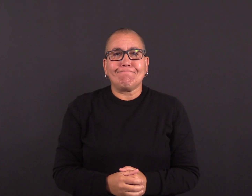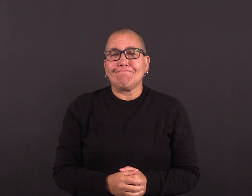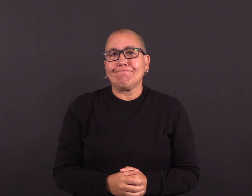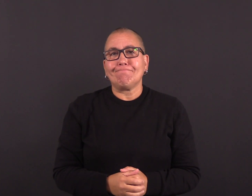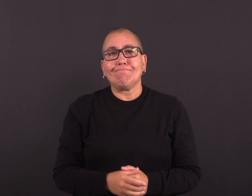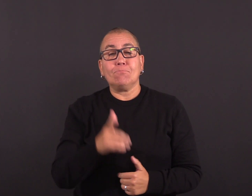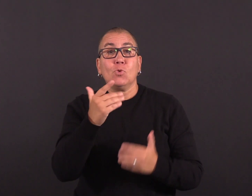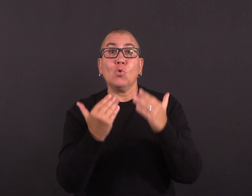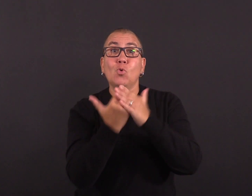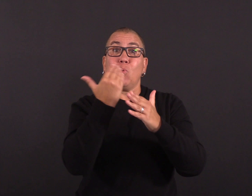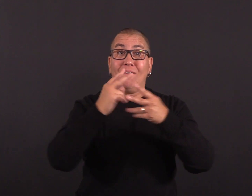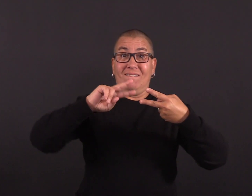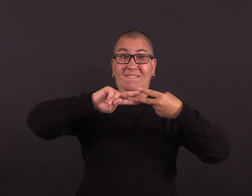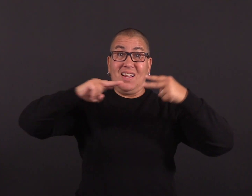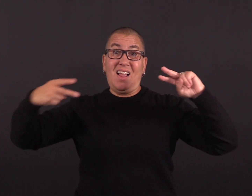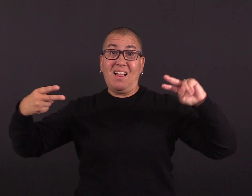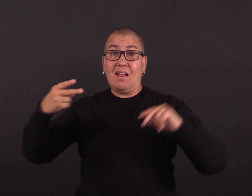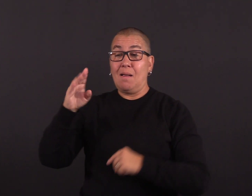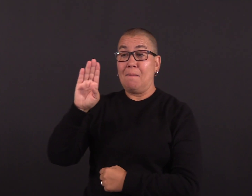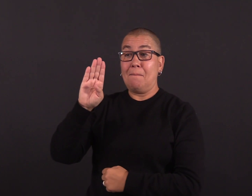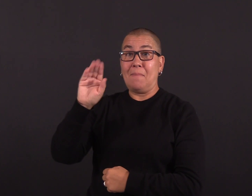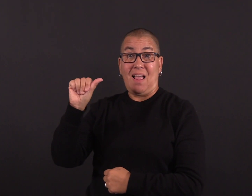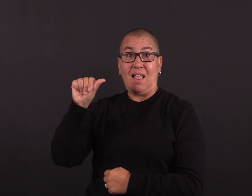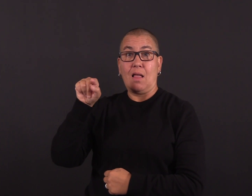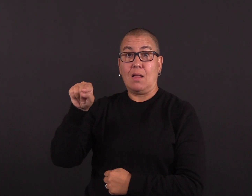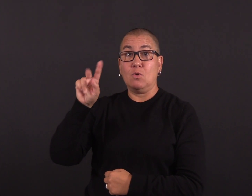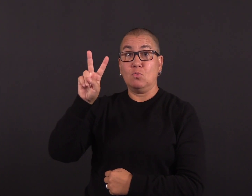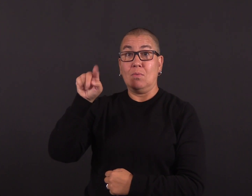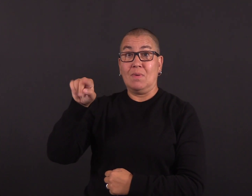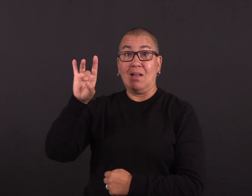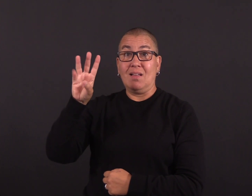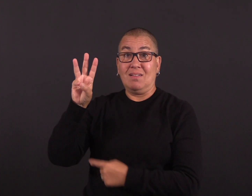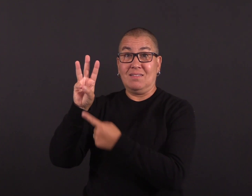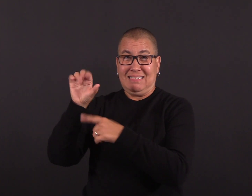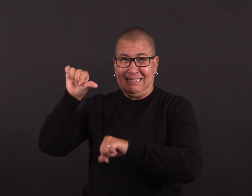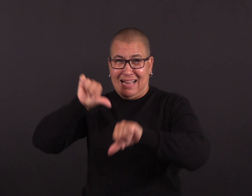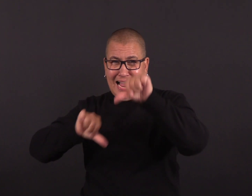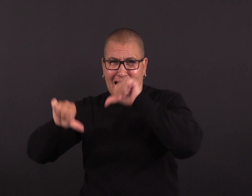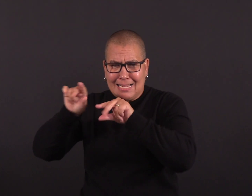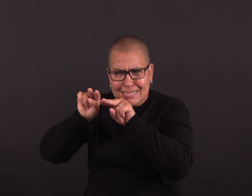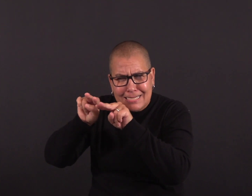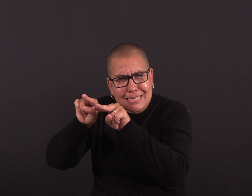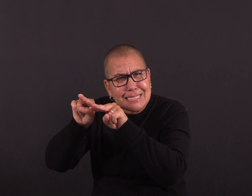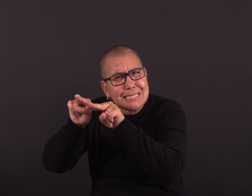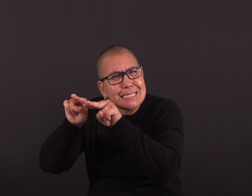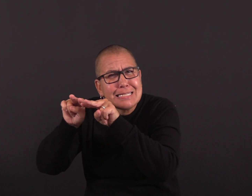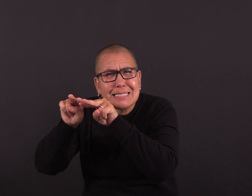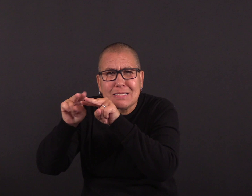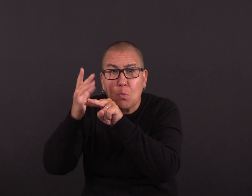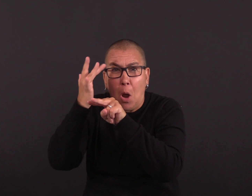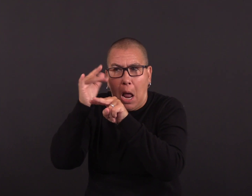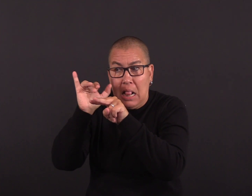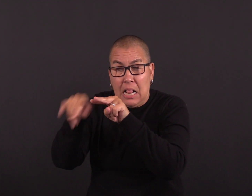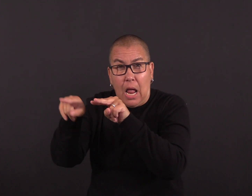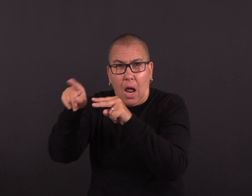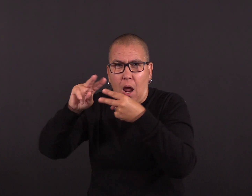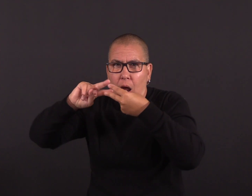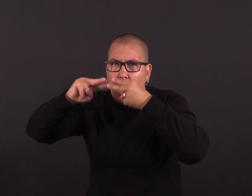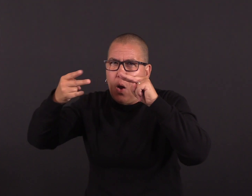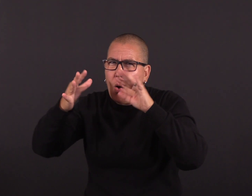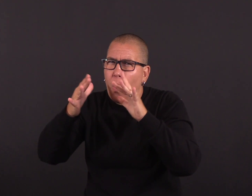“it doesn’t look good ... in terms of the virus’ nonstop evolution,” Topol said. The virus “keeps